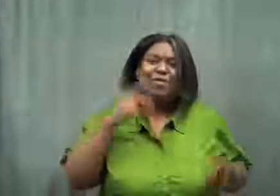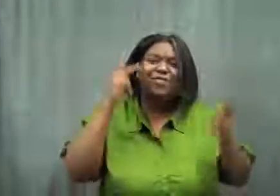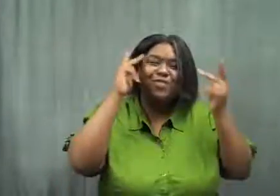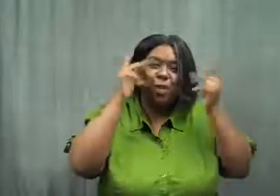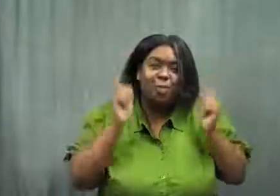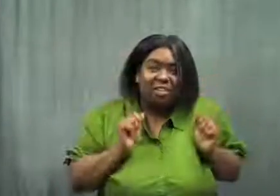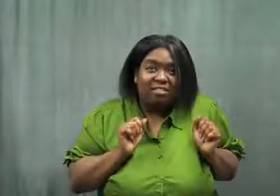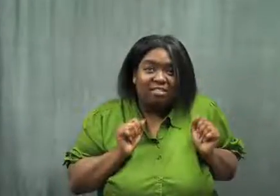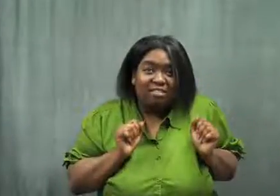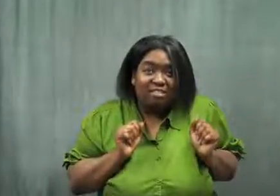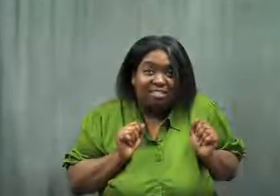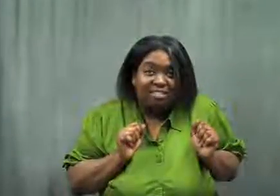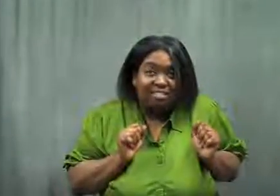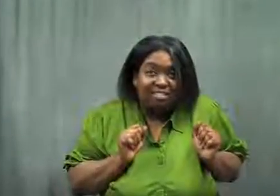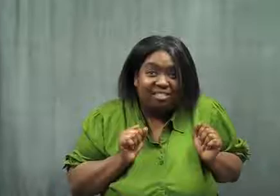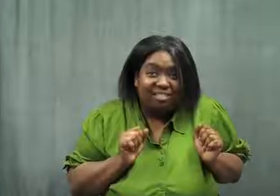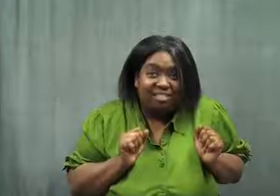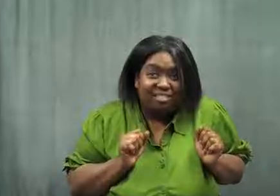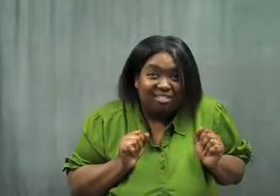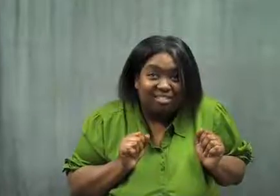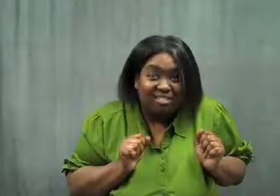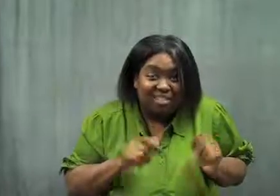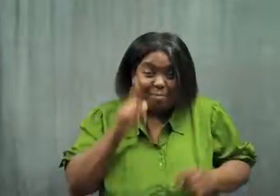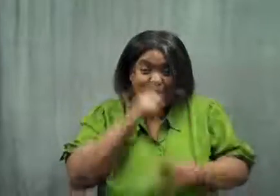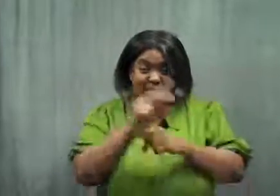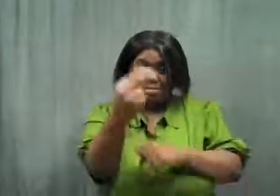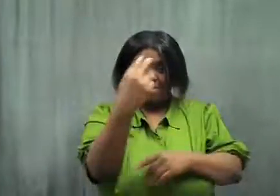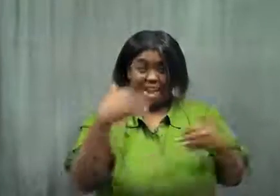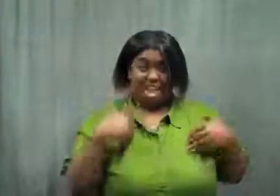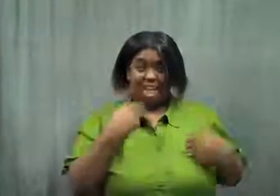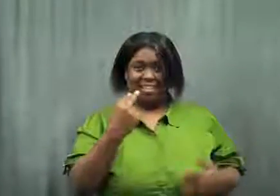I was anticipating it and leaning forward. My younger sister was watching me and she started laughing.